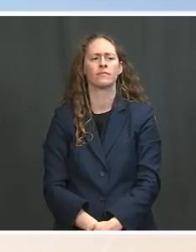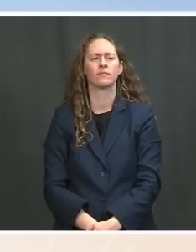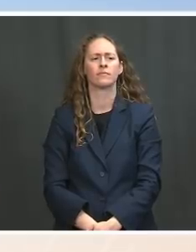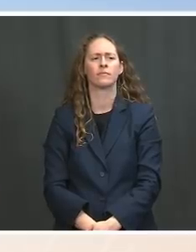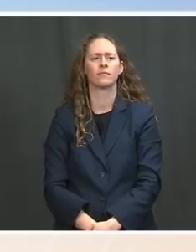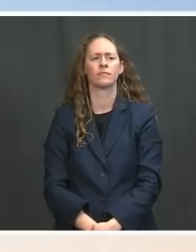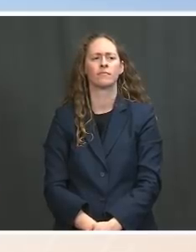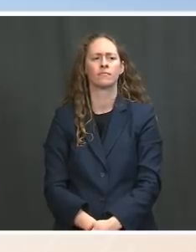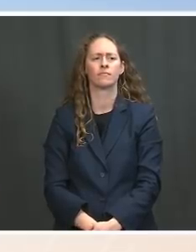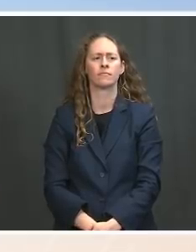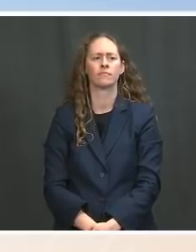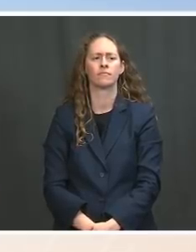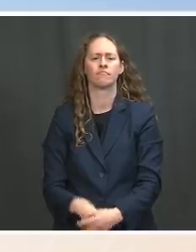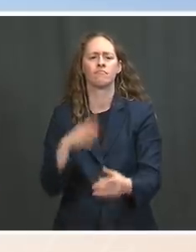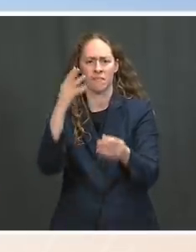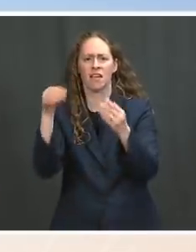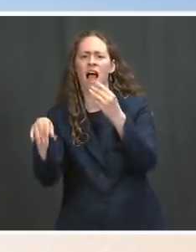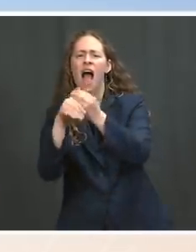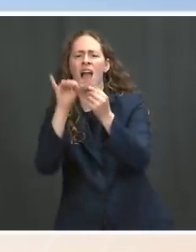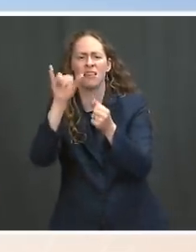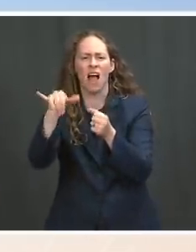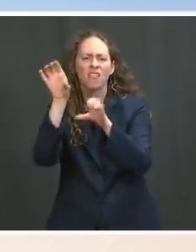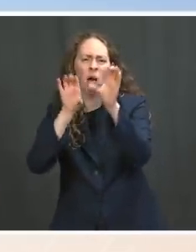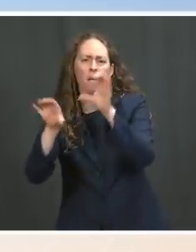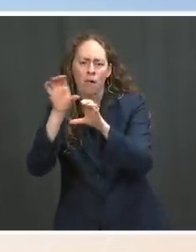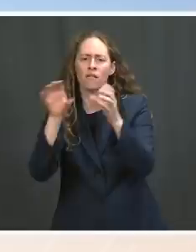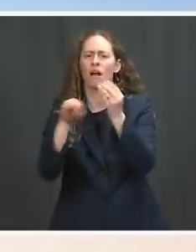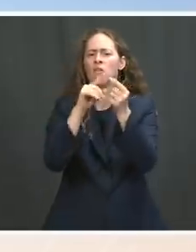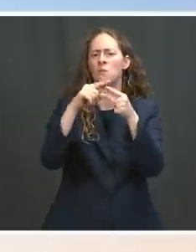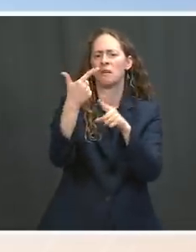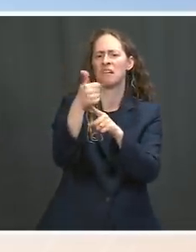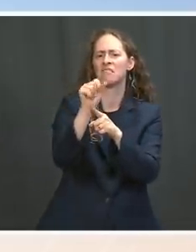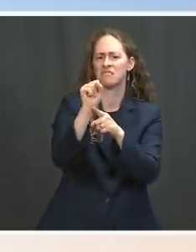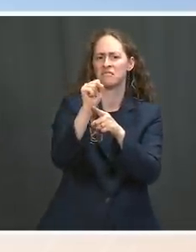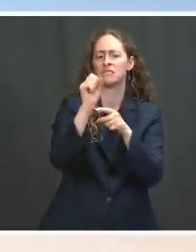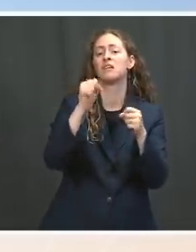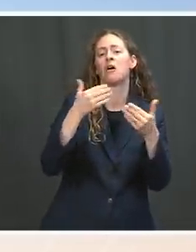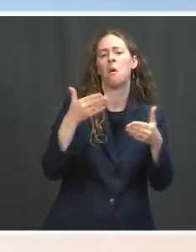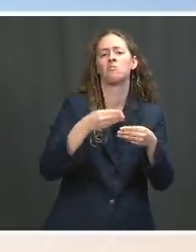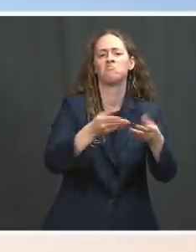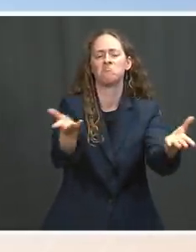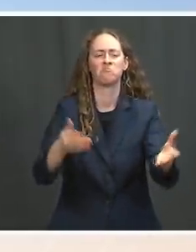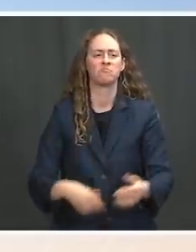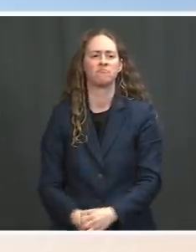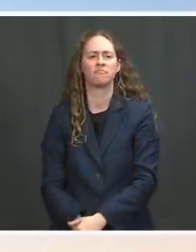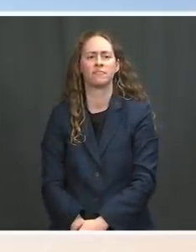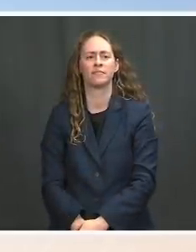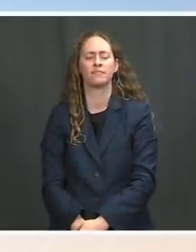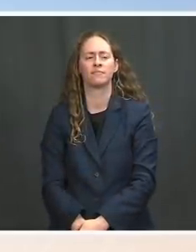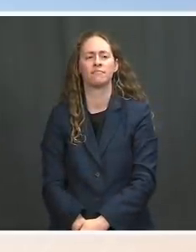the supply shortages of gasoline in the affected areas until normal supply to the region can be restored.